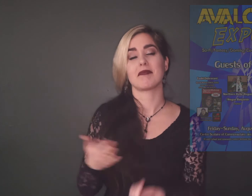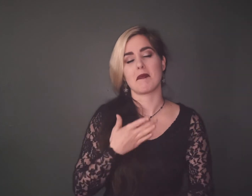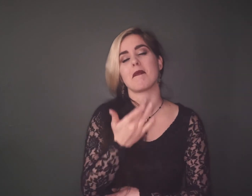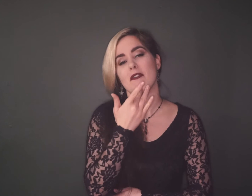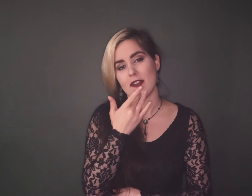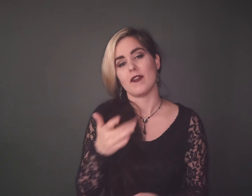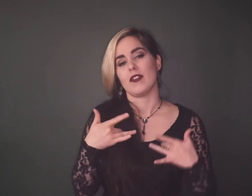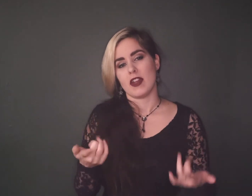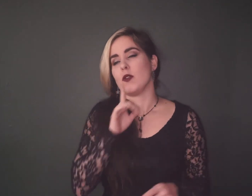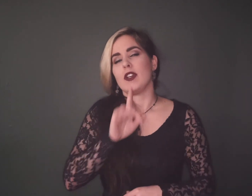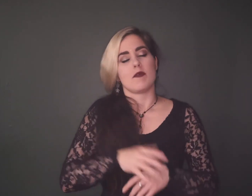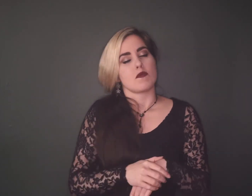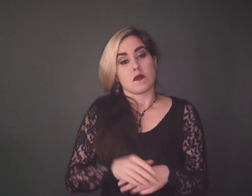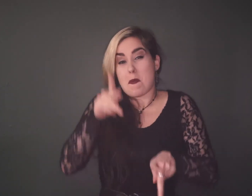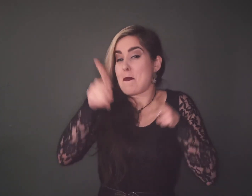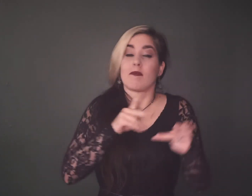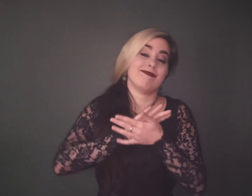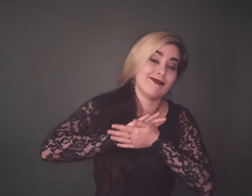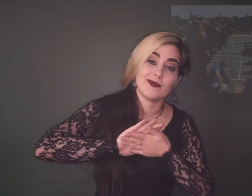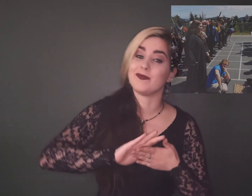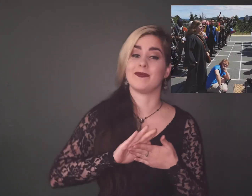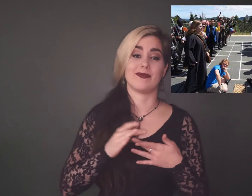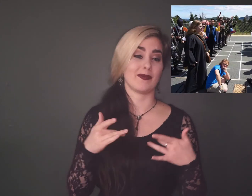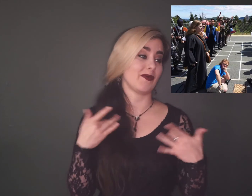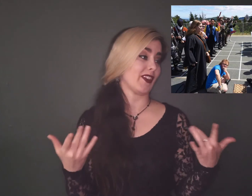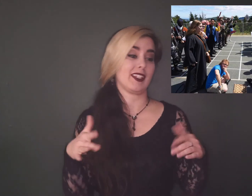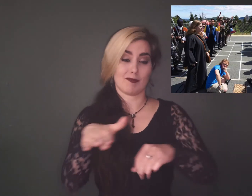...Has been my favourite event to date. Really, the people were nice.